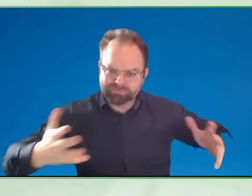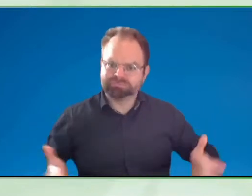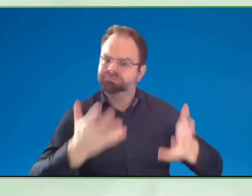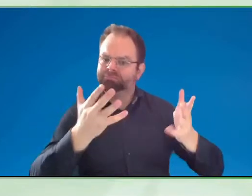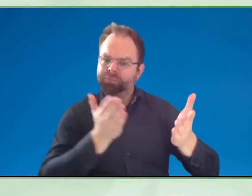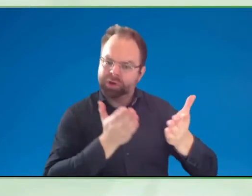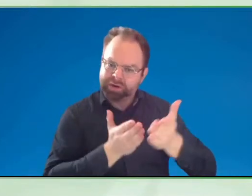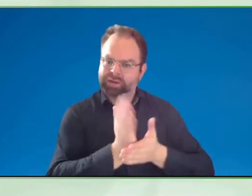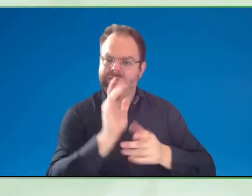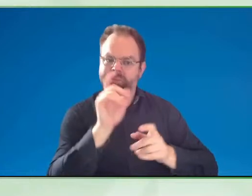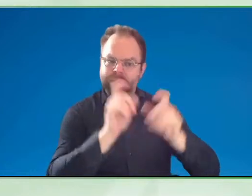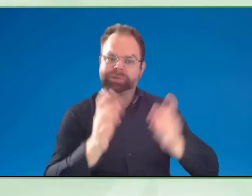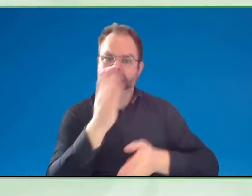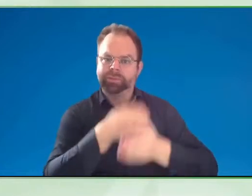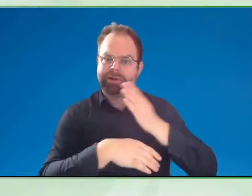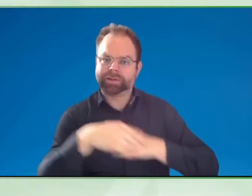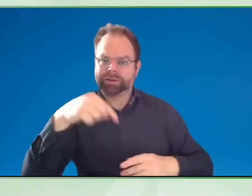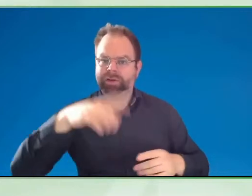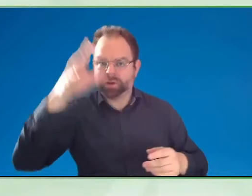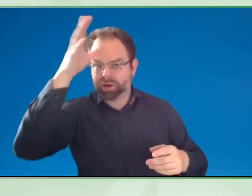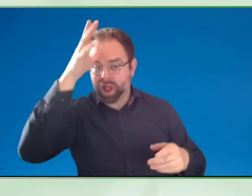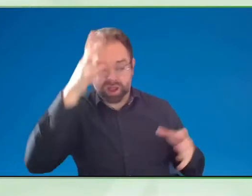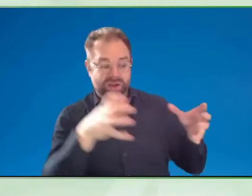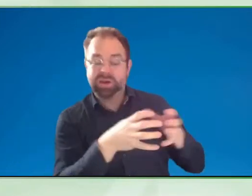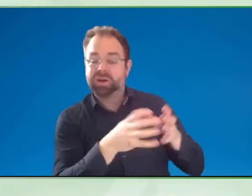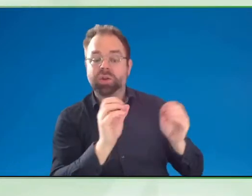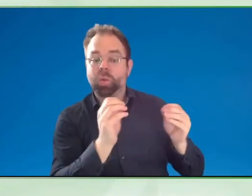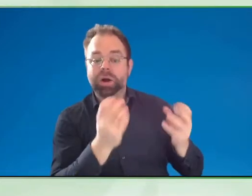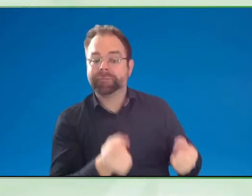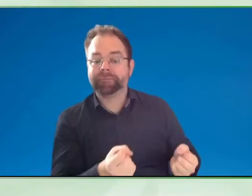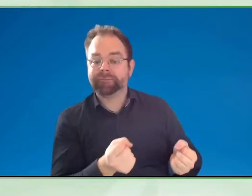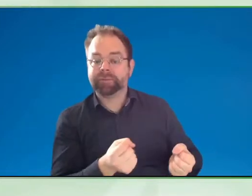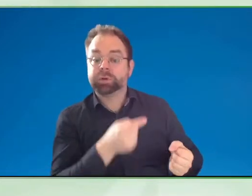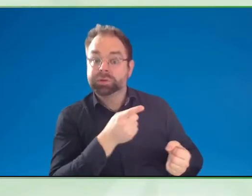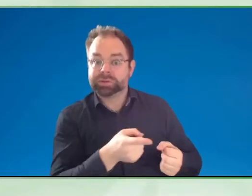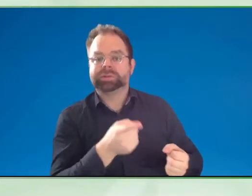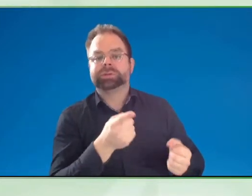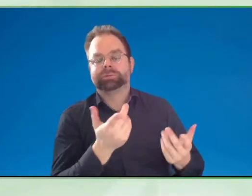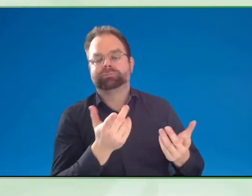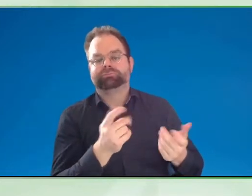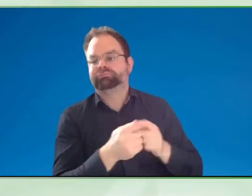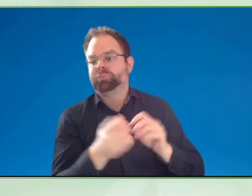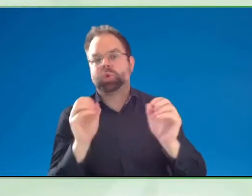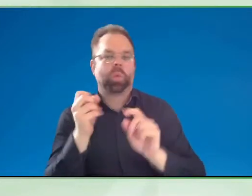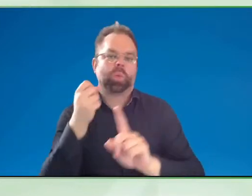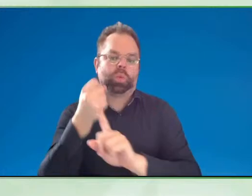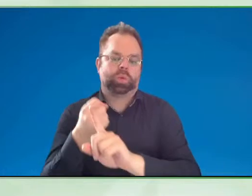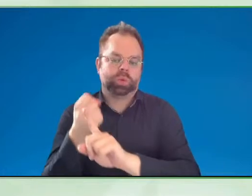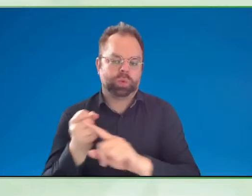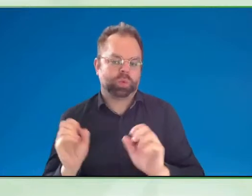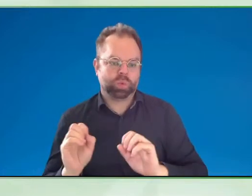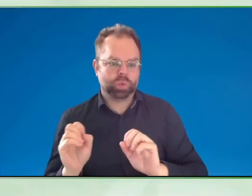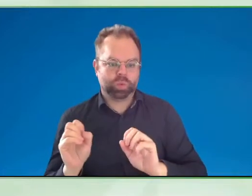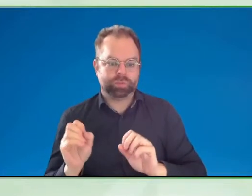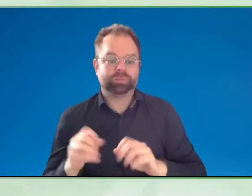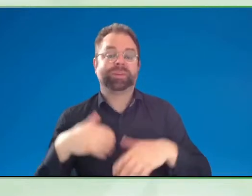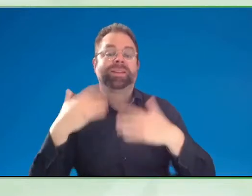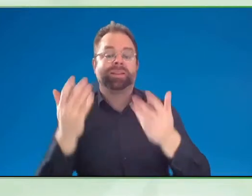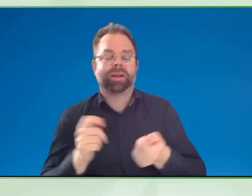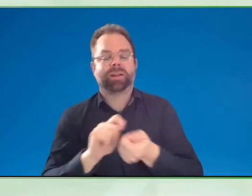And the number of dropout rates is very, somehow, unfortunately to say, we cannot see where